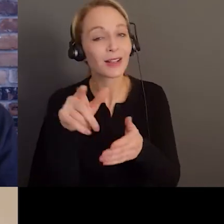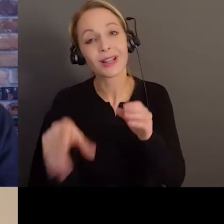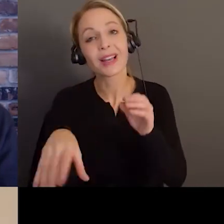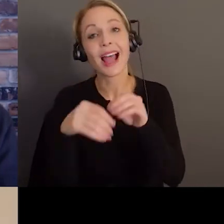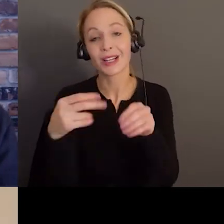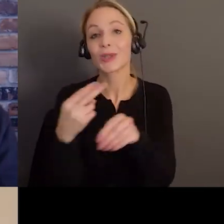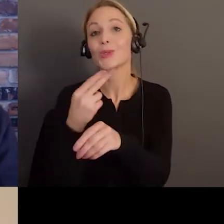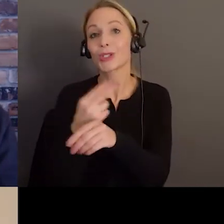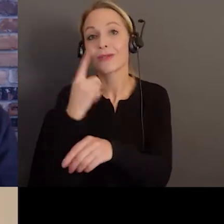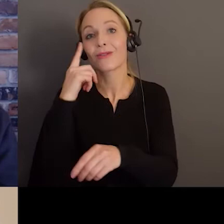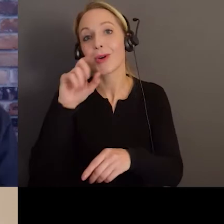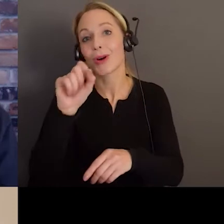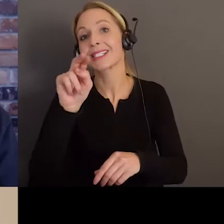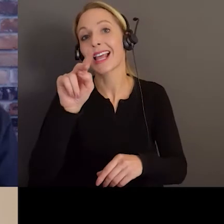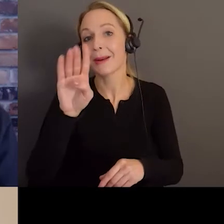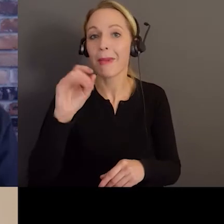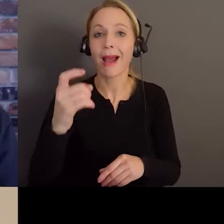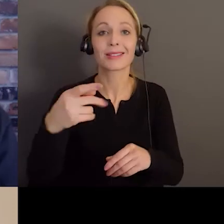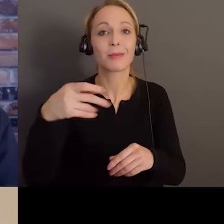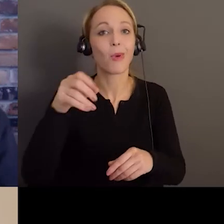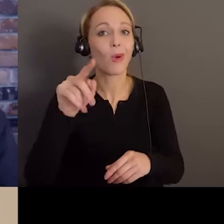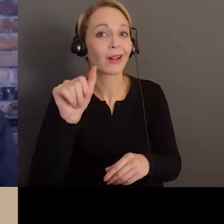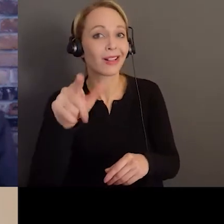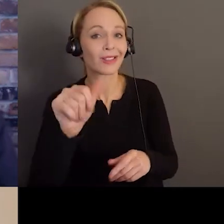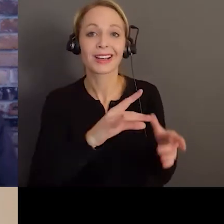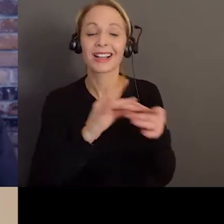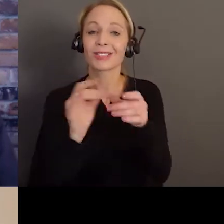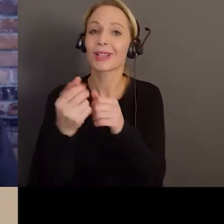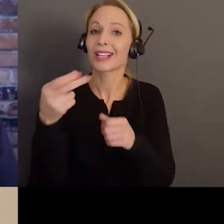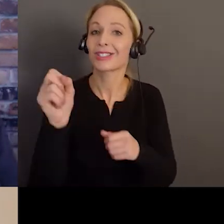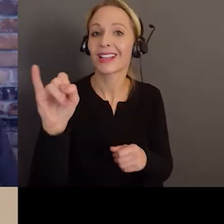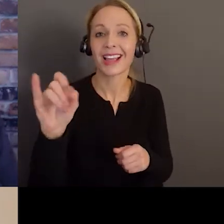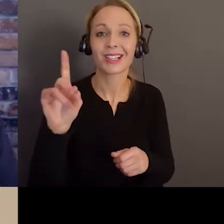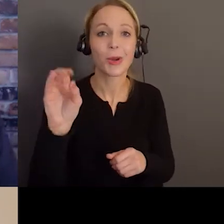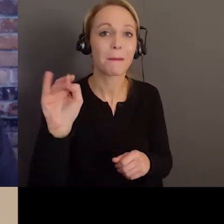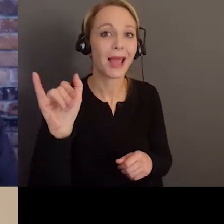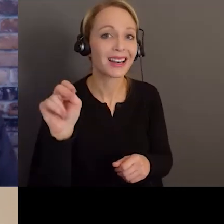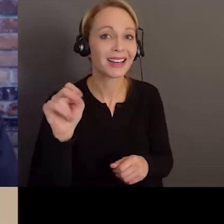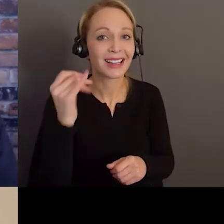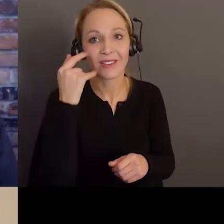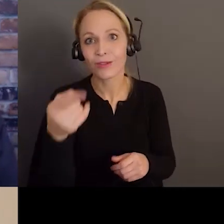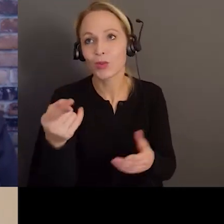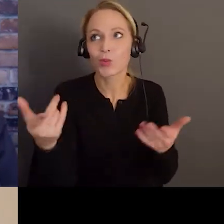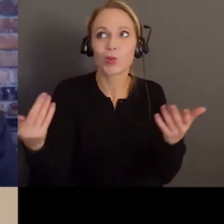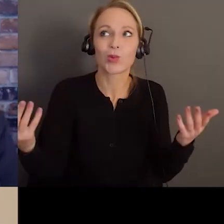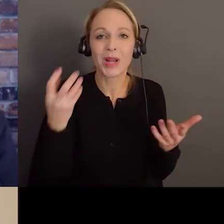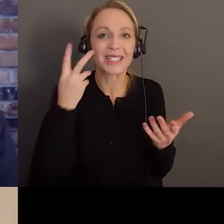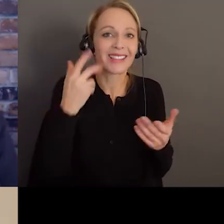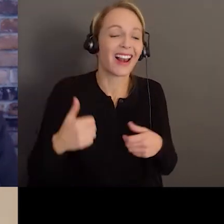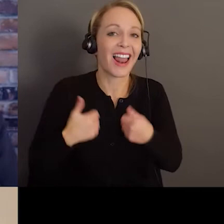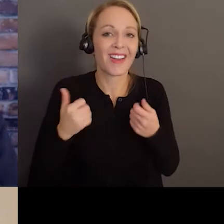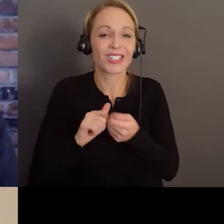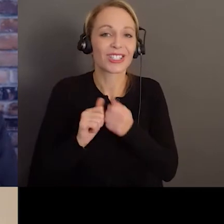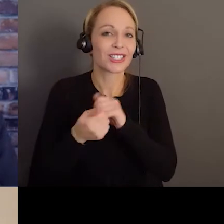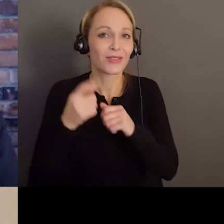TO HEAR BUT YOU WITH ADD USERS TO PORTAL AND DOMAIN AND THE LIVE WEBSITE.